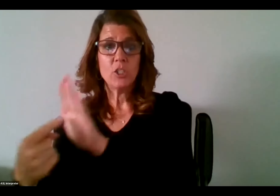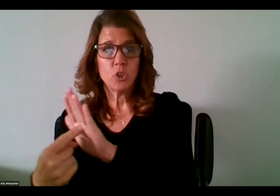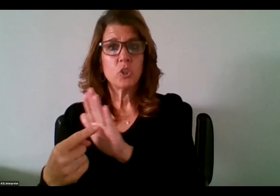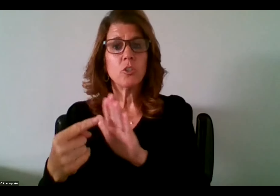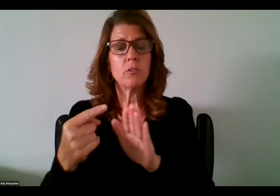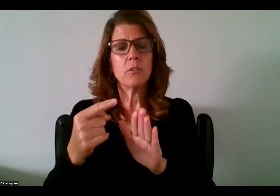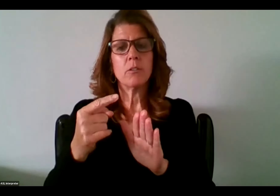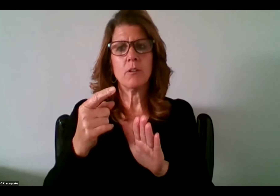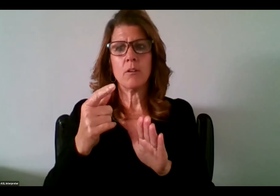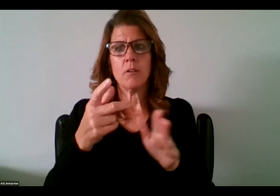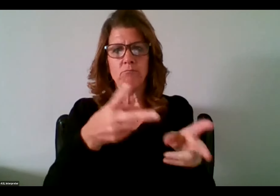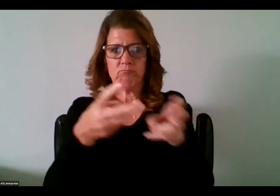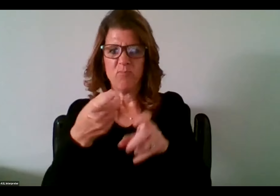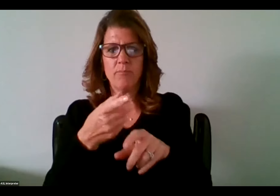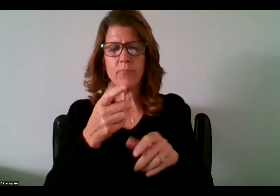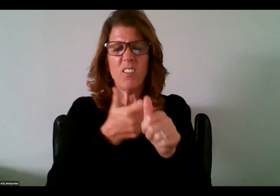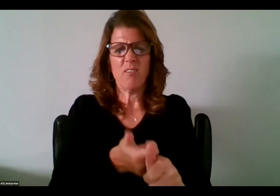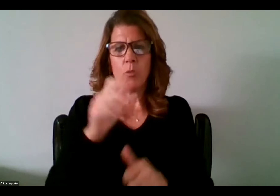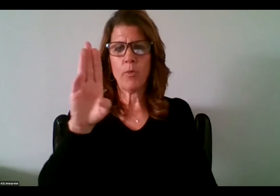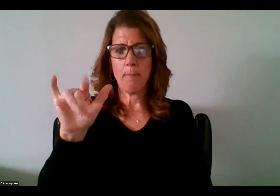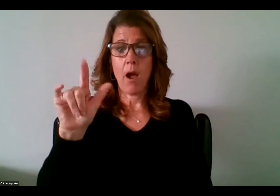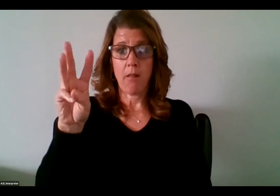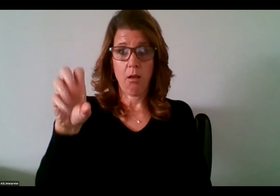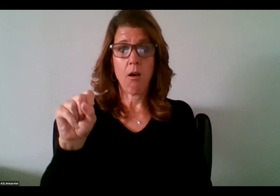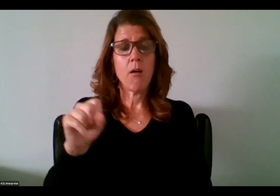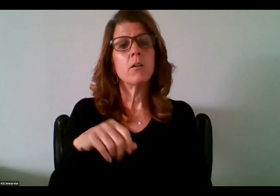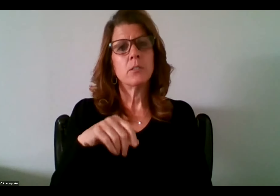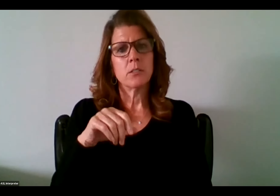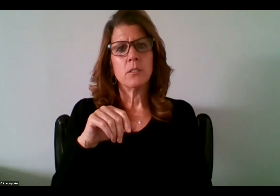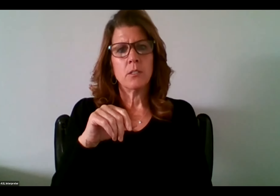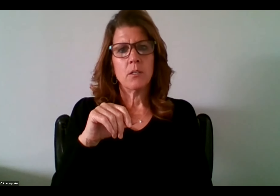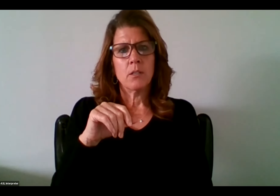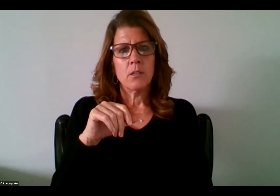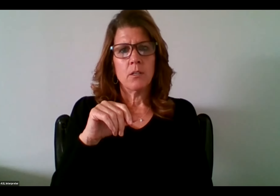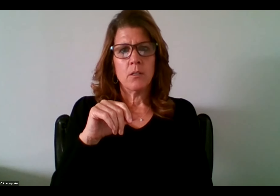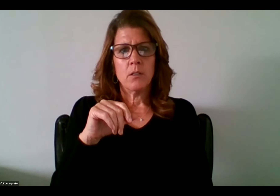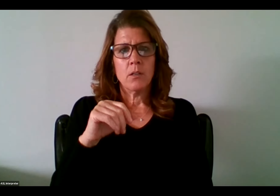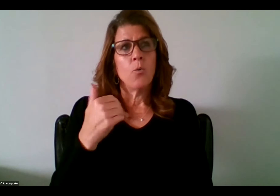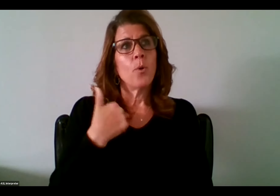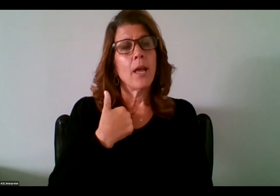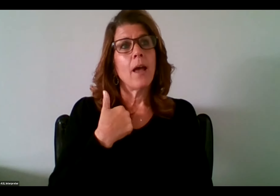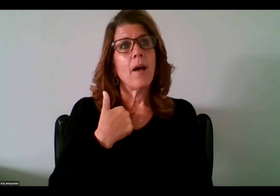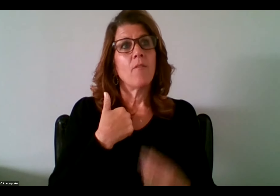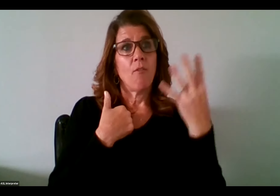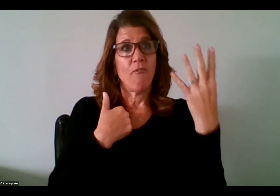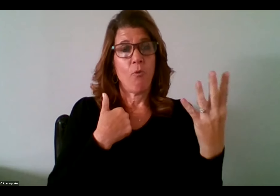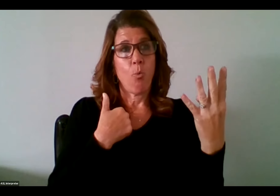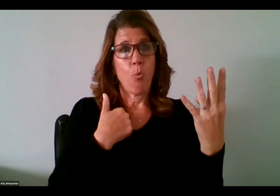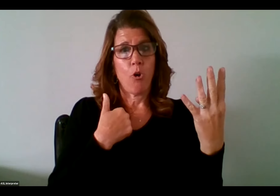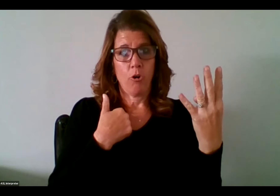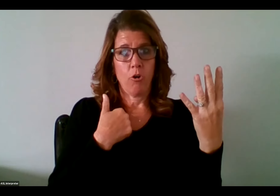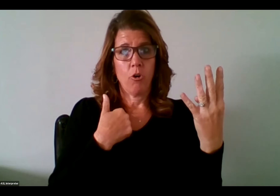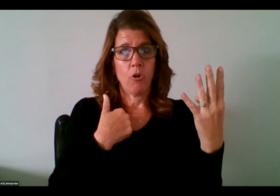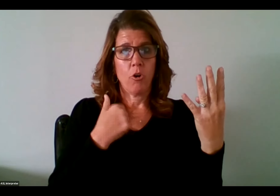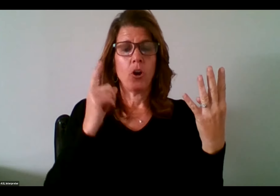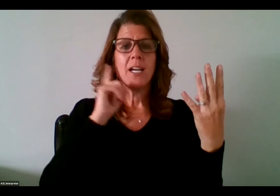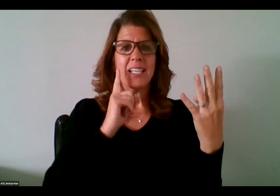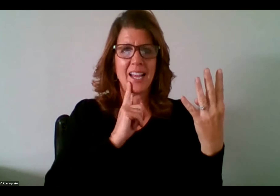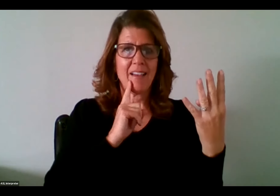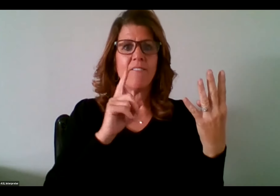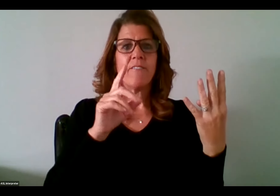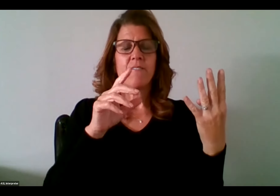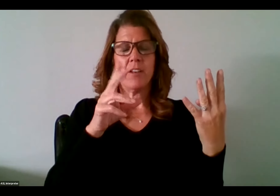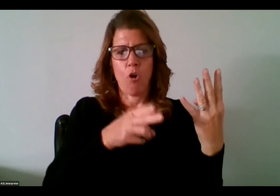according to the Bylaws, we have four of our seven Deaf and hard of hearing members are